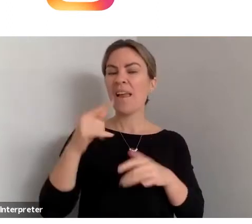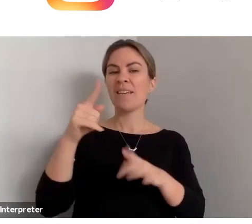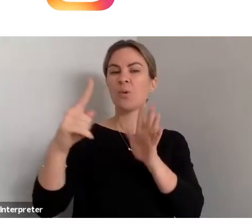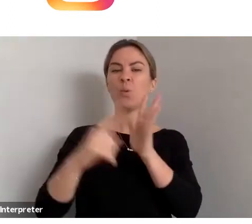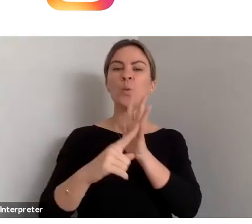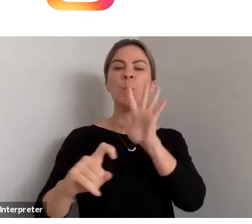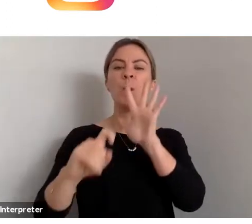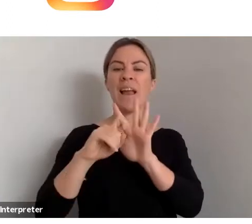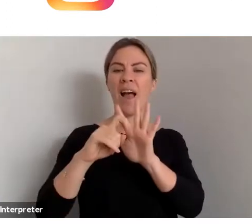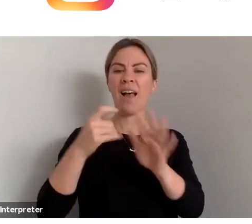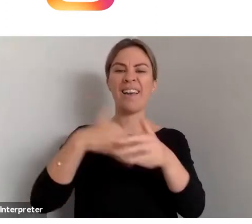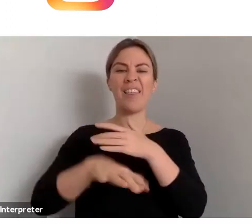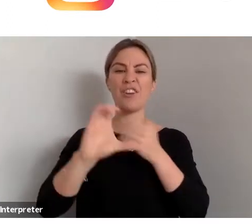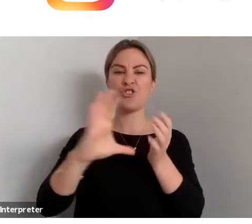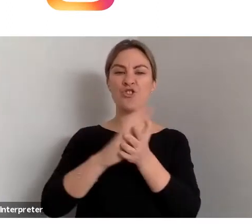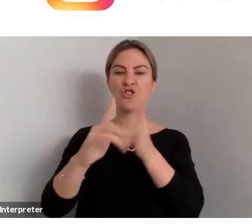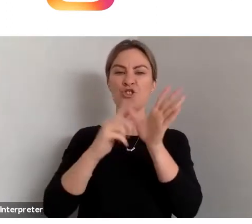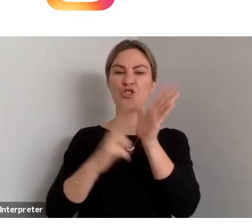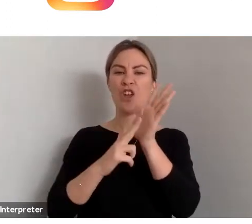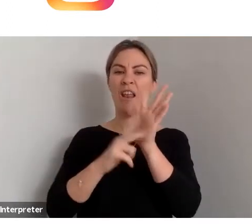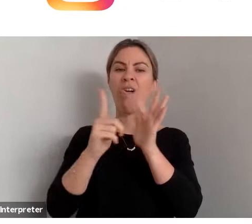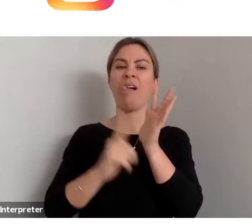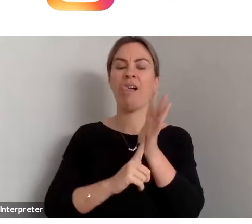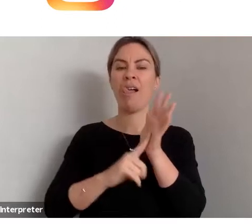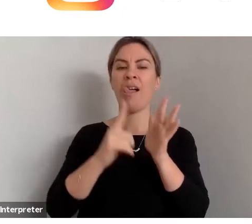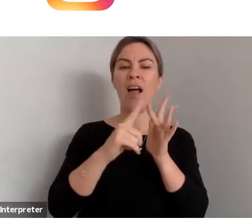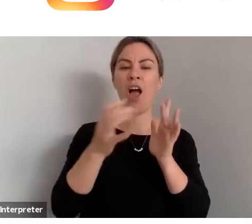It's one my favourite photos because I look skinny.